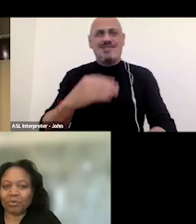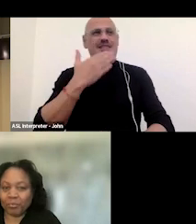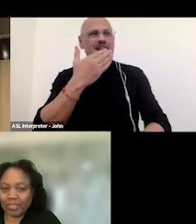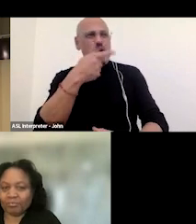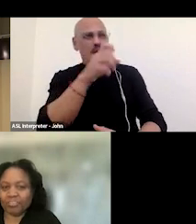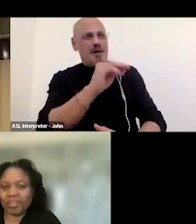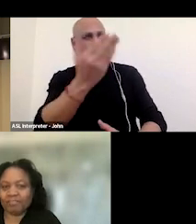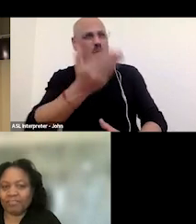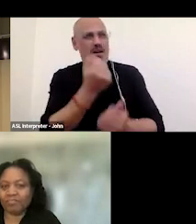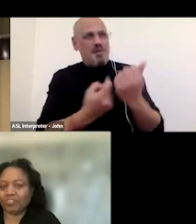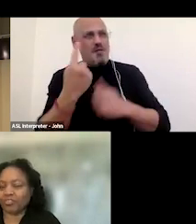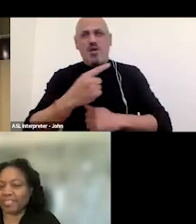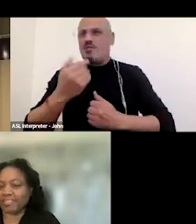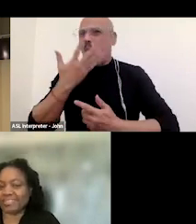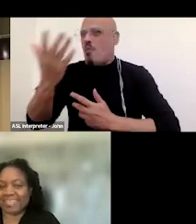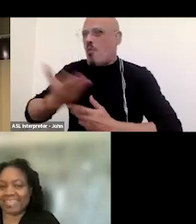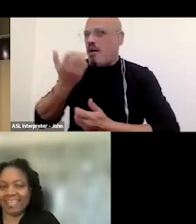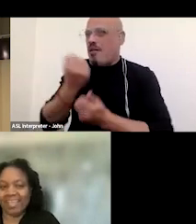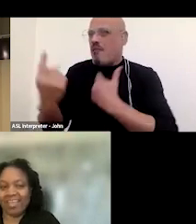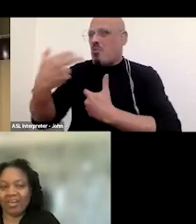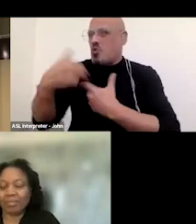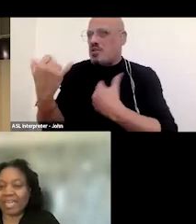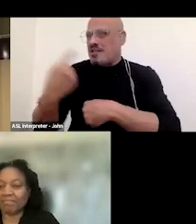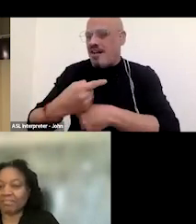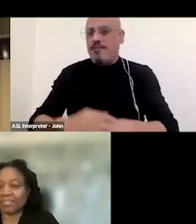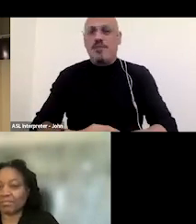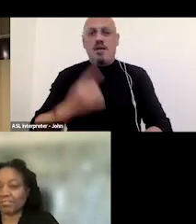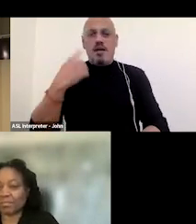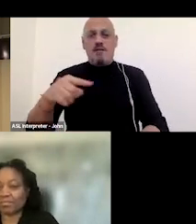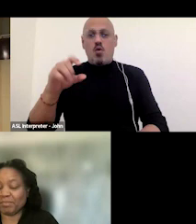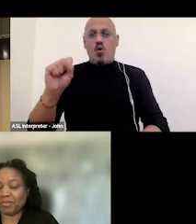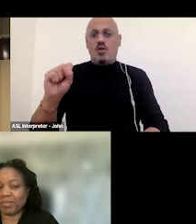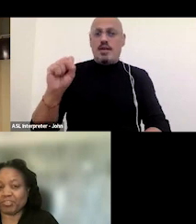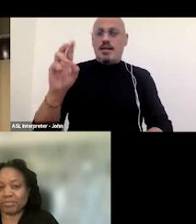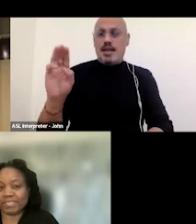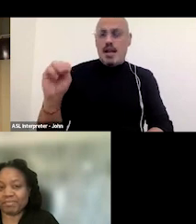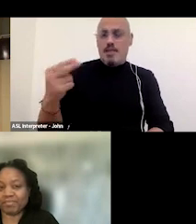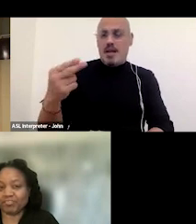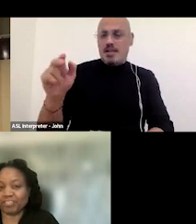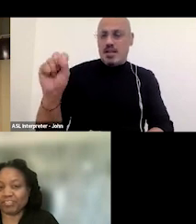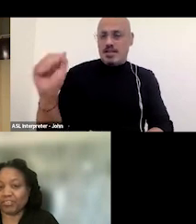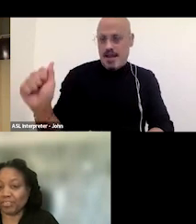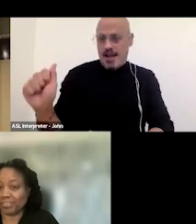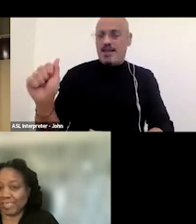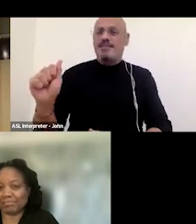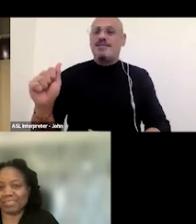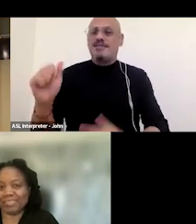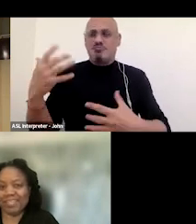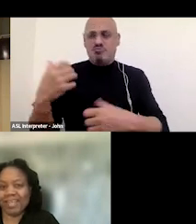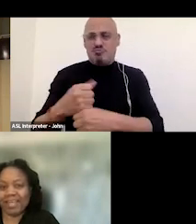A warm welcome to all of you for joining us today. On behalf of the Substance Abuse and Mental Health Services Administration, also known as SAMHSA,